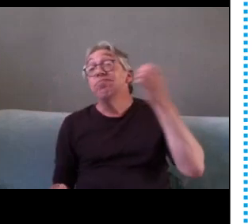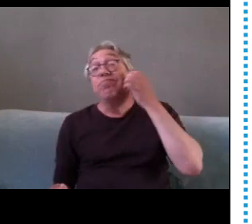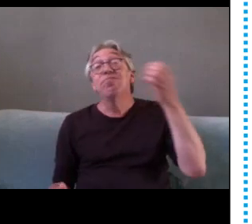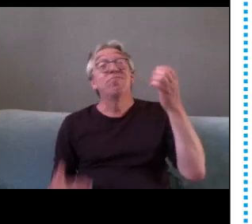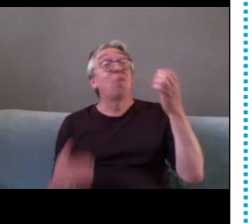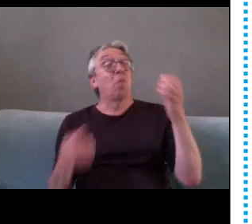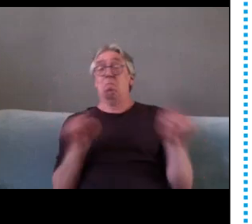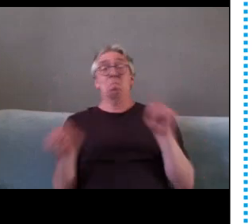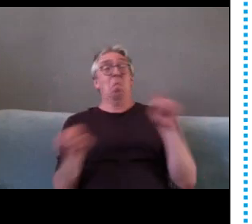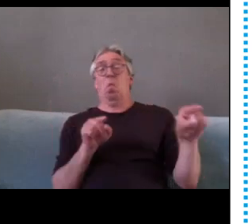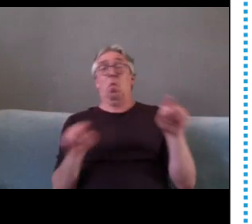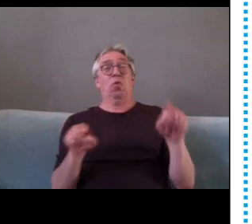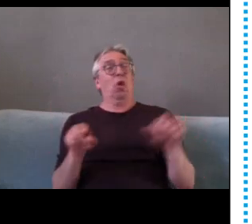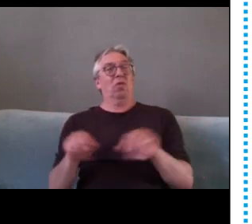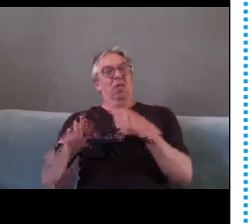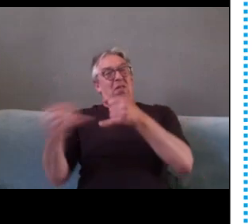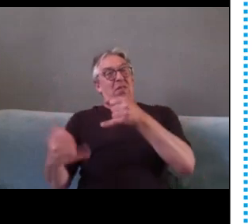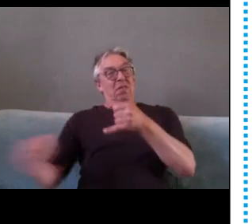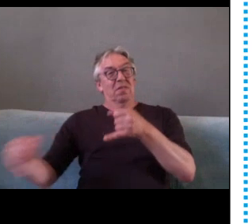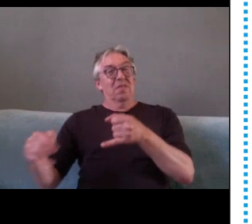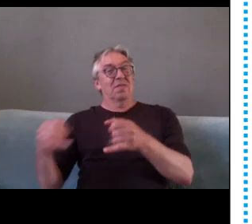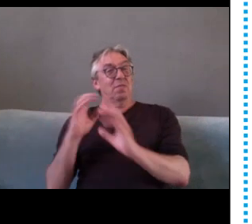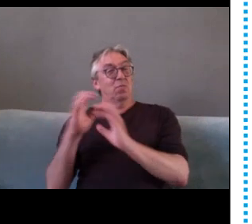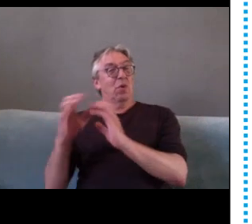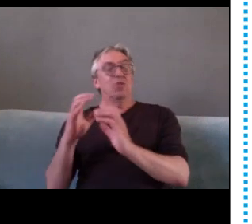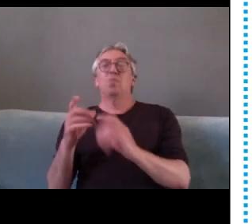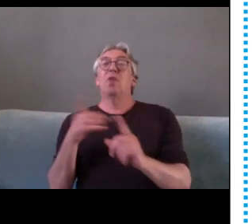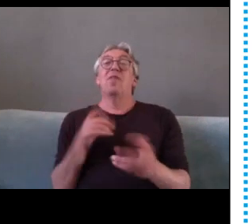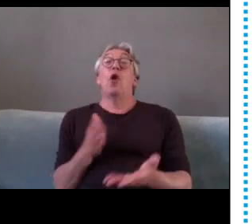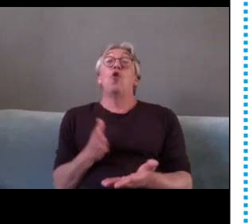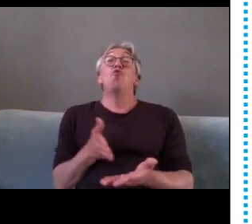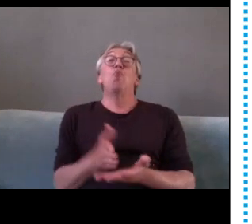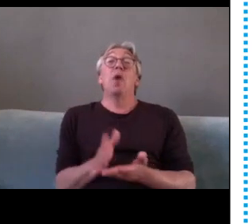So this equivalent access, here comes the important bits